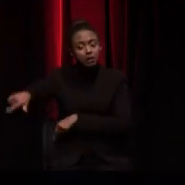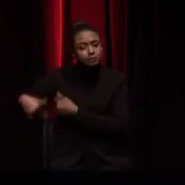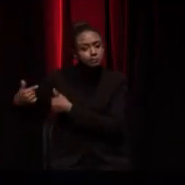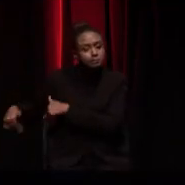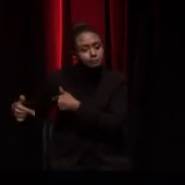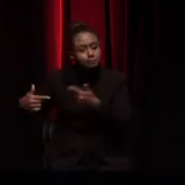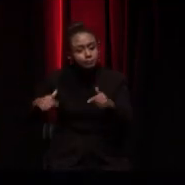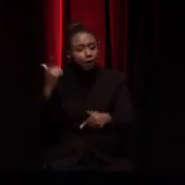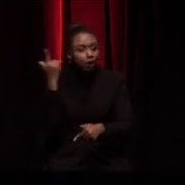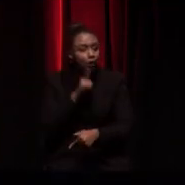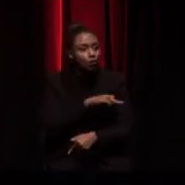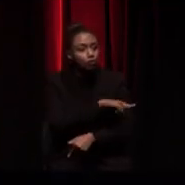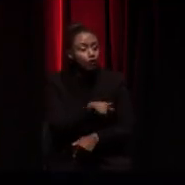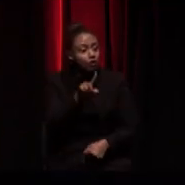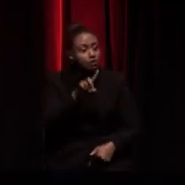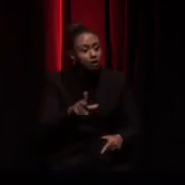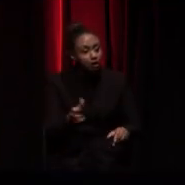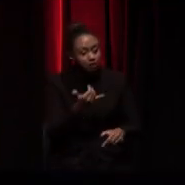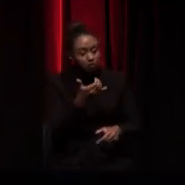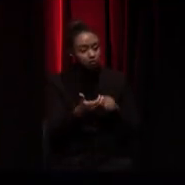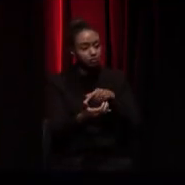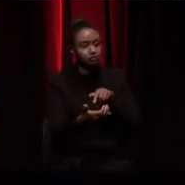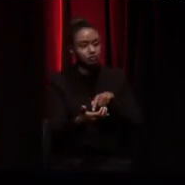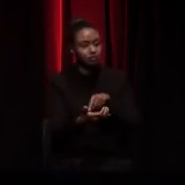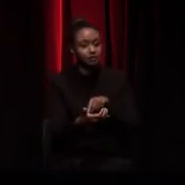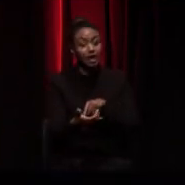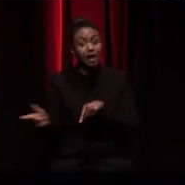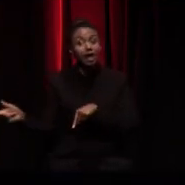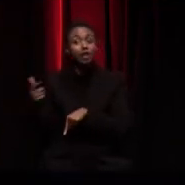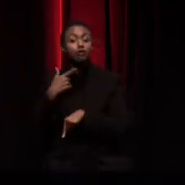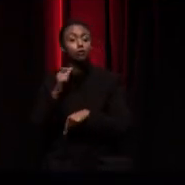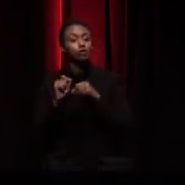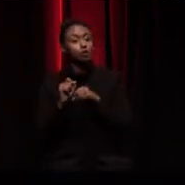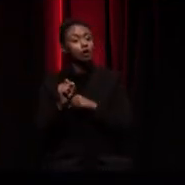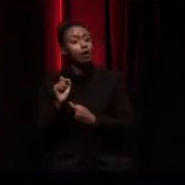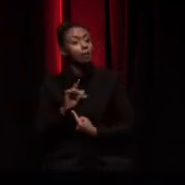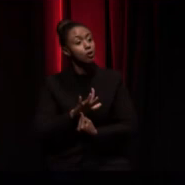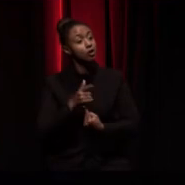The novelty is that they want to speak out: “I’m in the life of all of you.